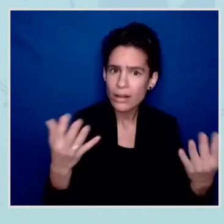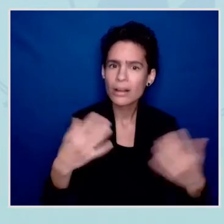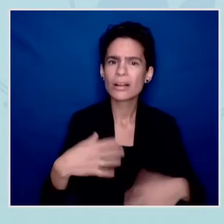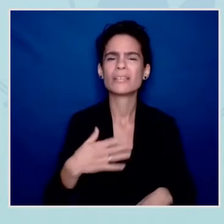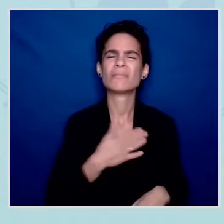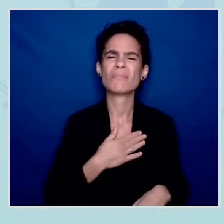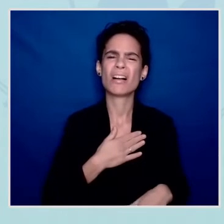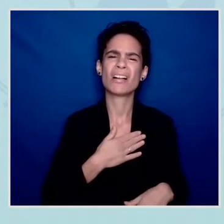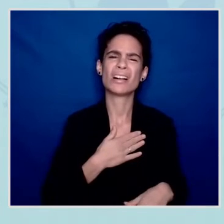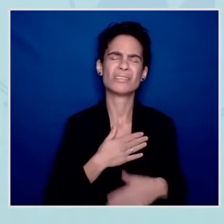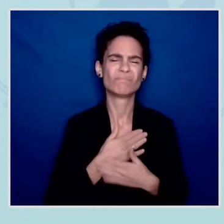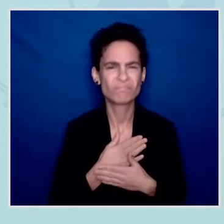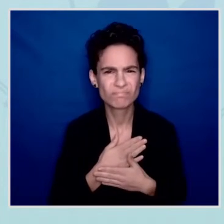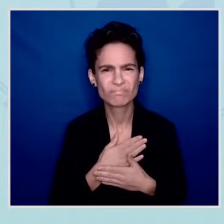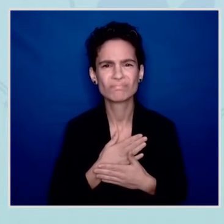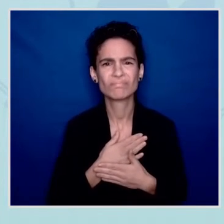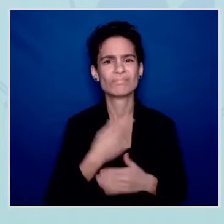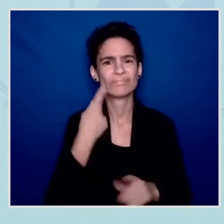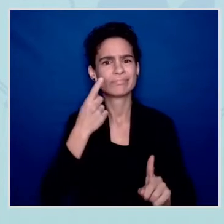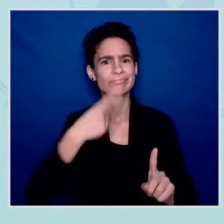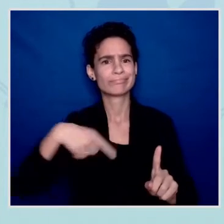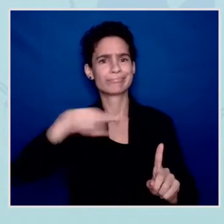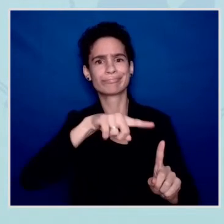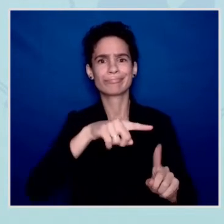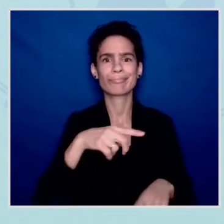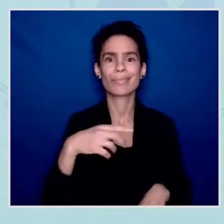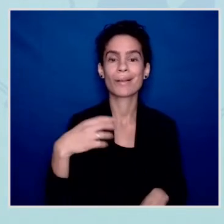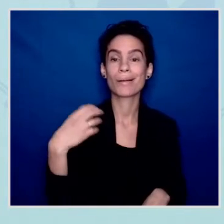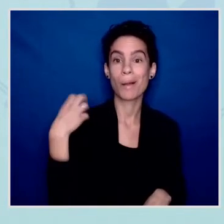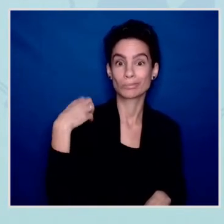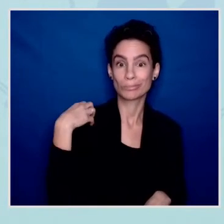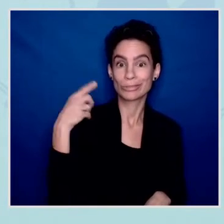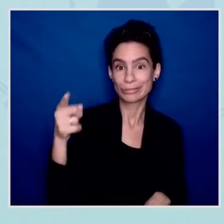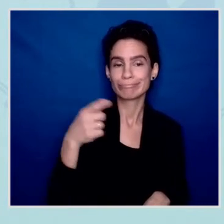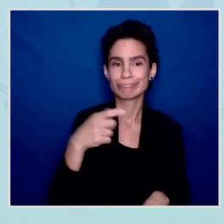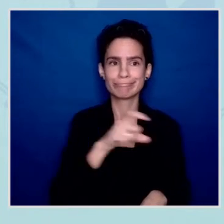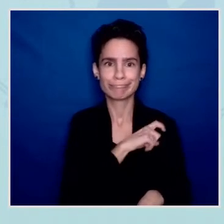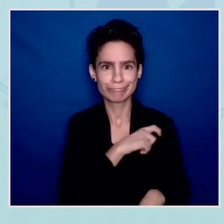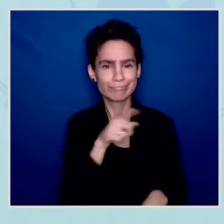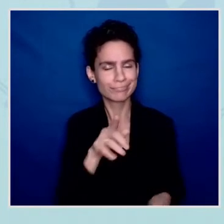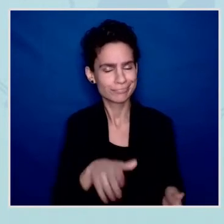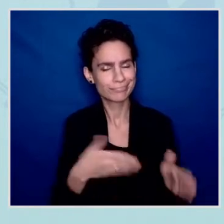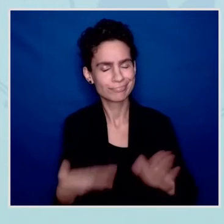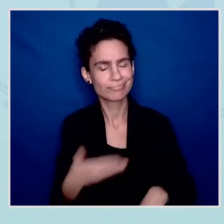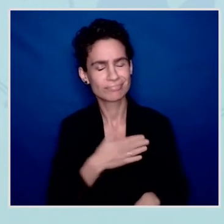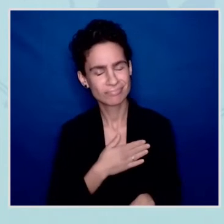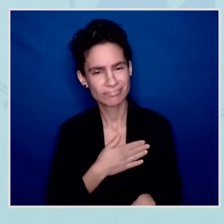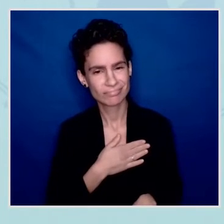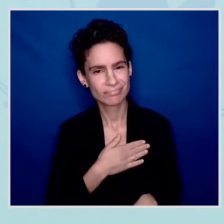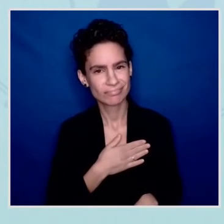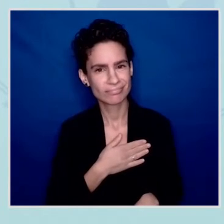ANNOUNCEMENTS BUT, LET ME BEGIN